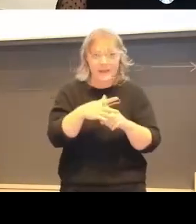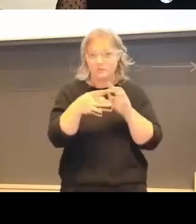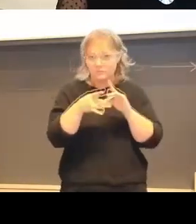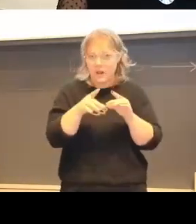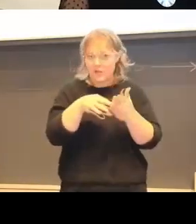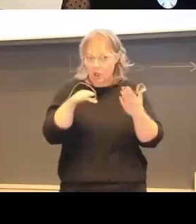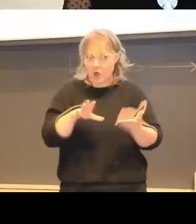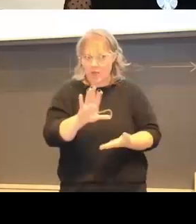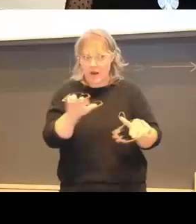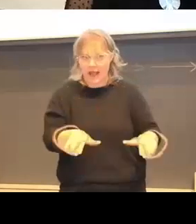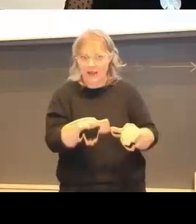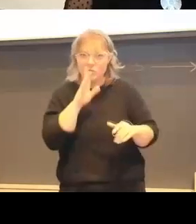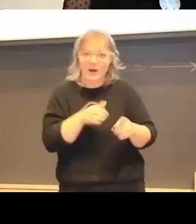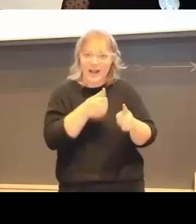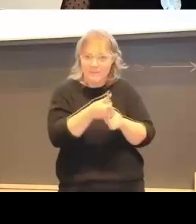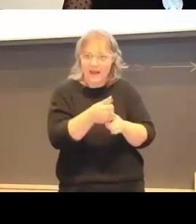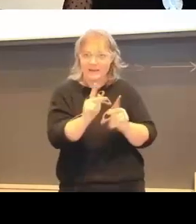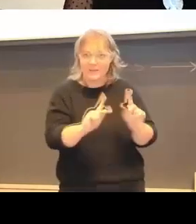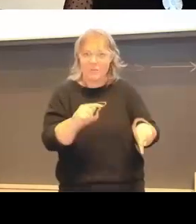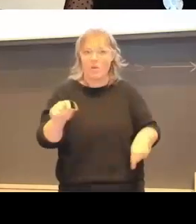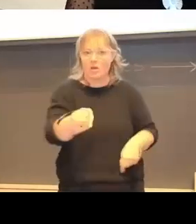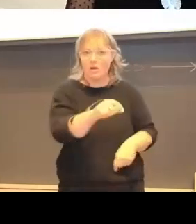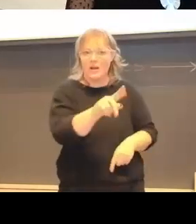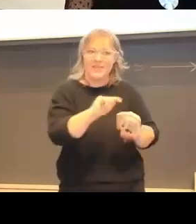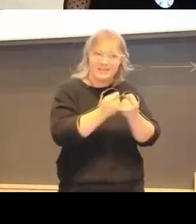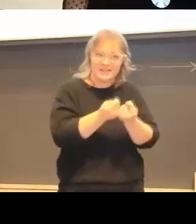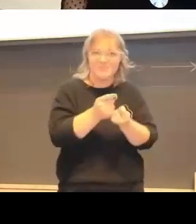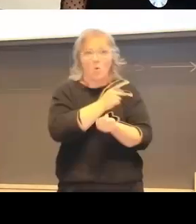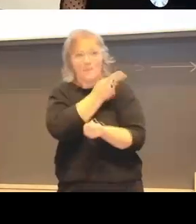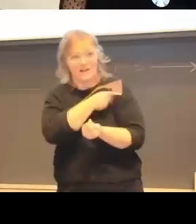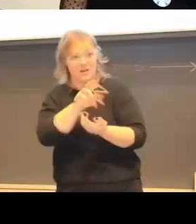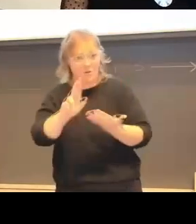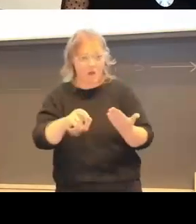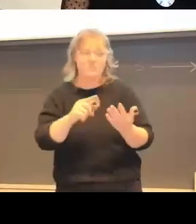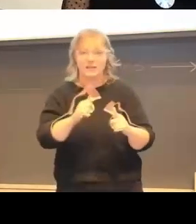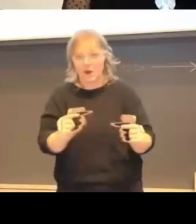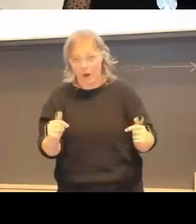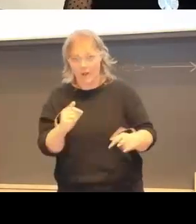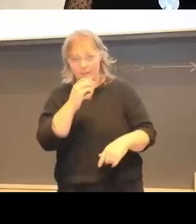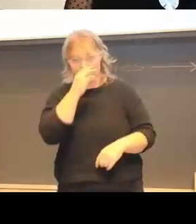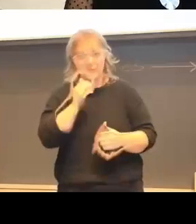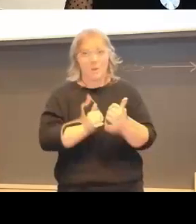were impacting the individual's uh Team or patient outcome and so on most reported that regarding